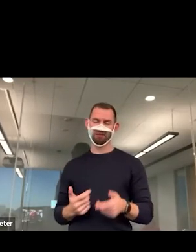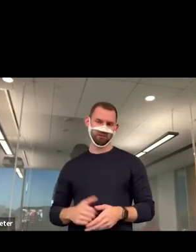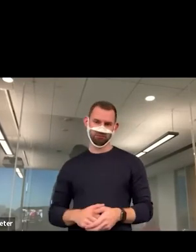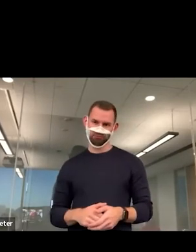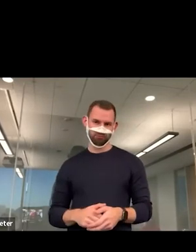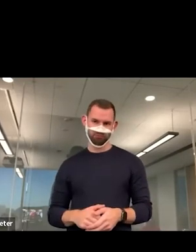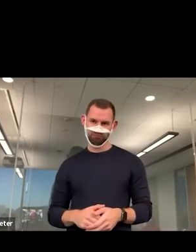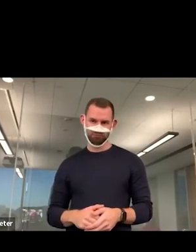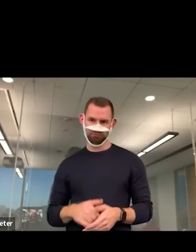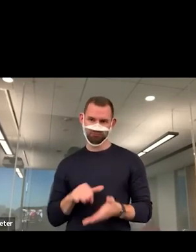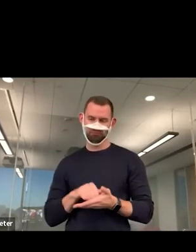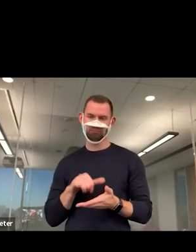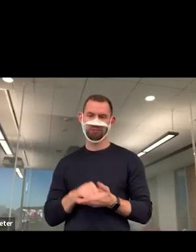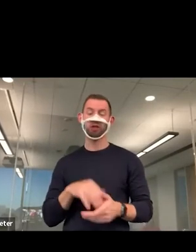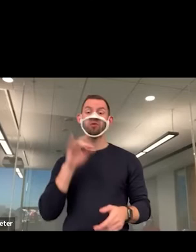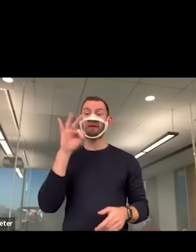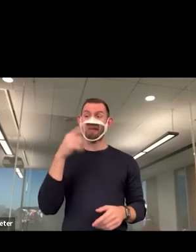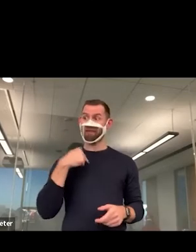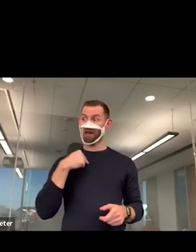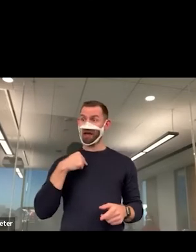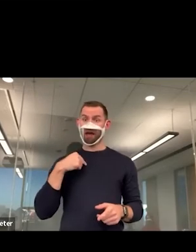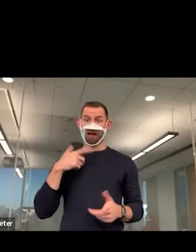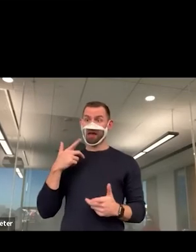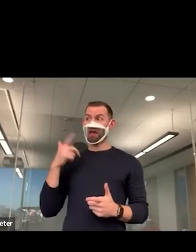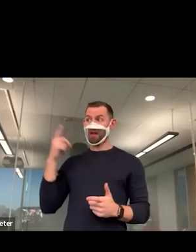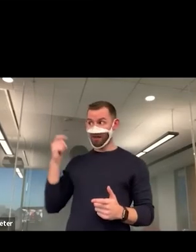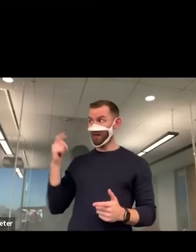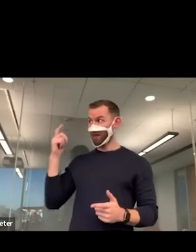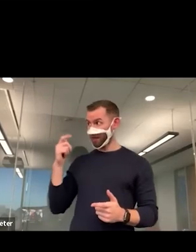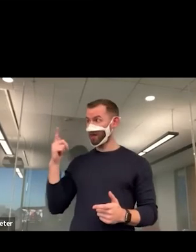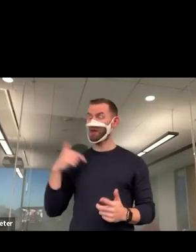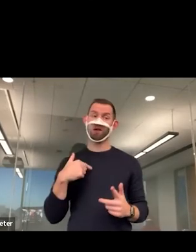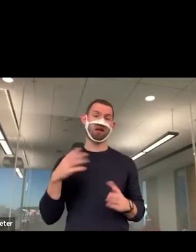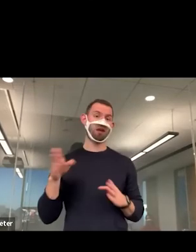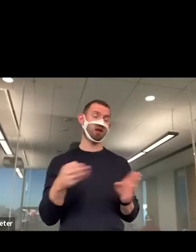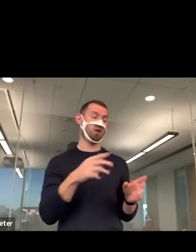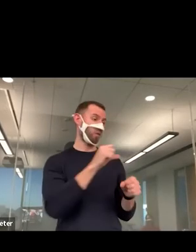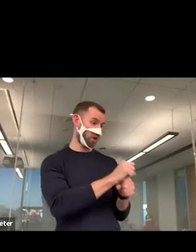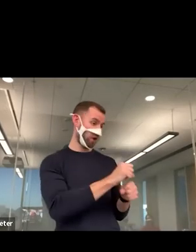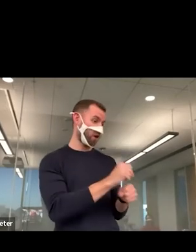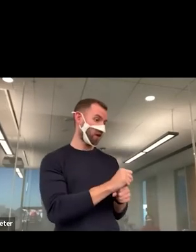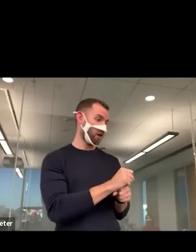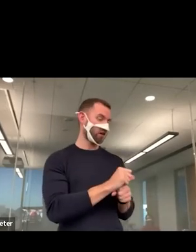money is taken away so this in this particular instance his friend went to work and once he